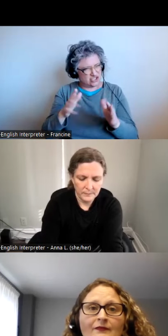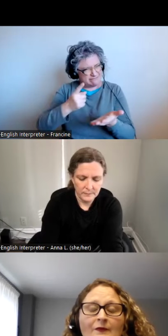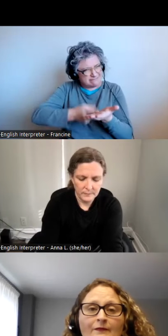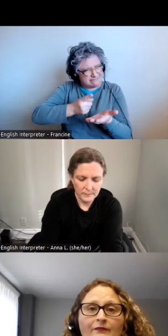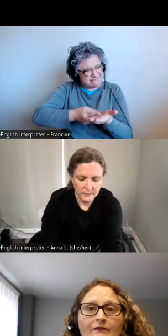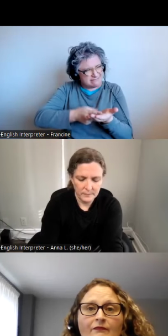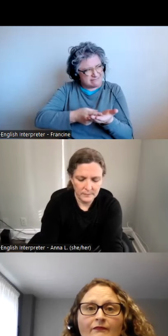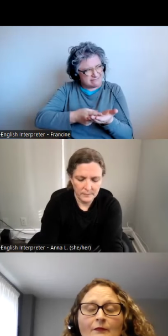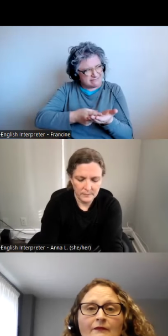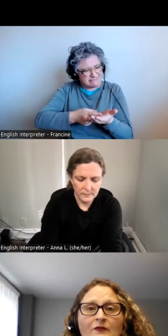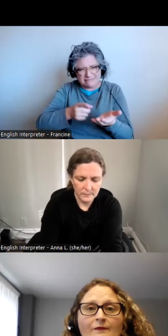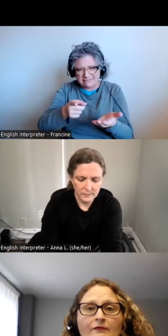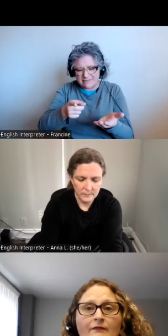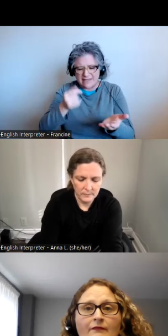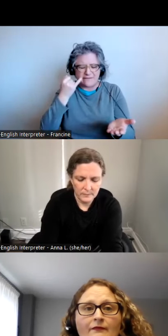. » Allison Boyce: No worries.